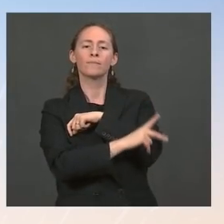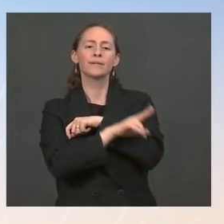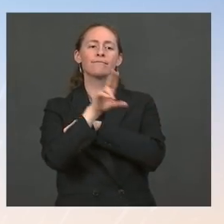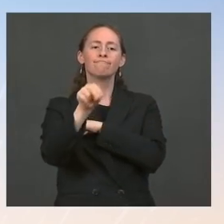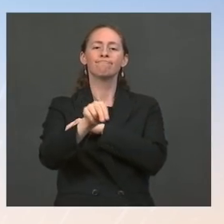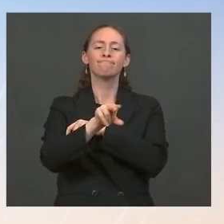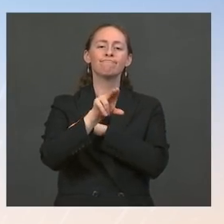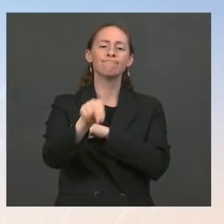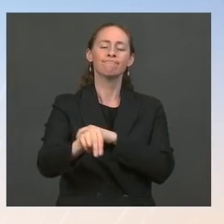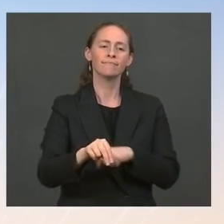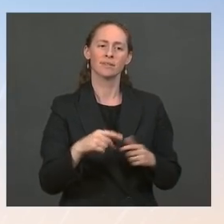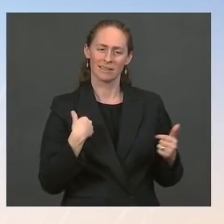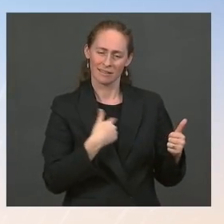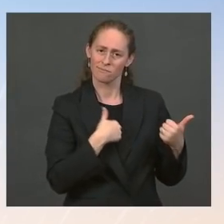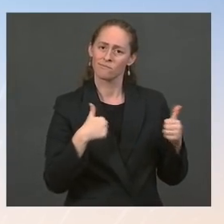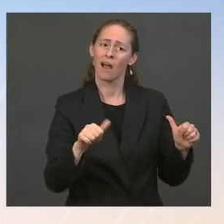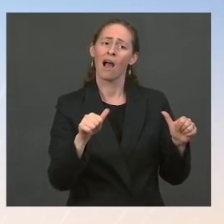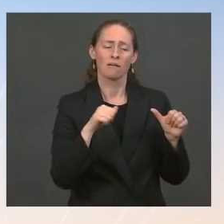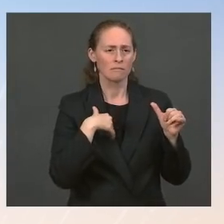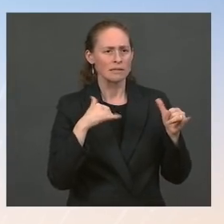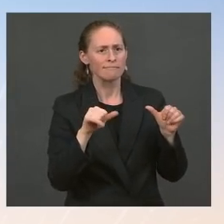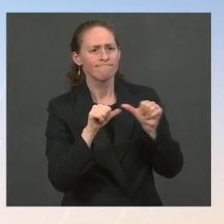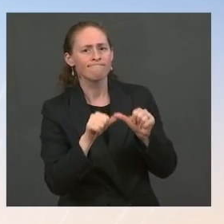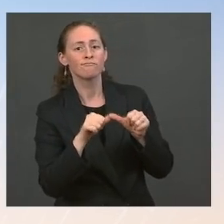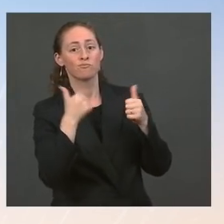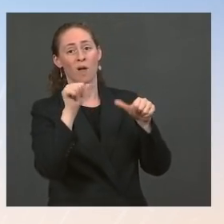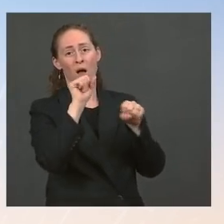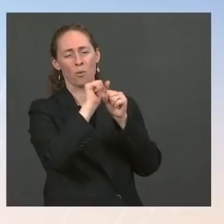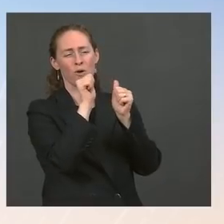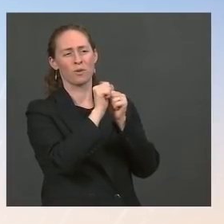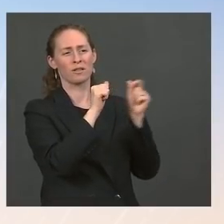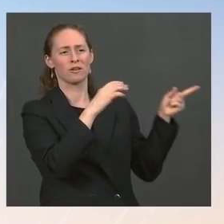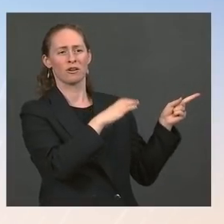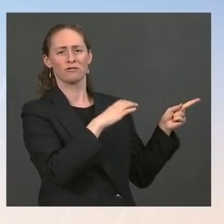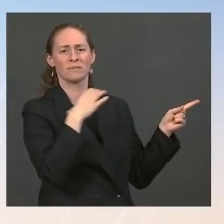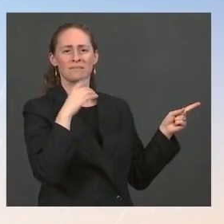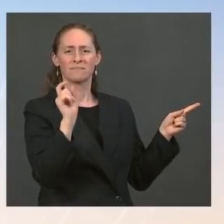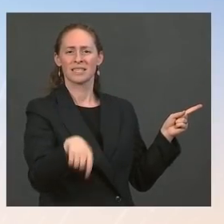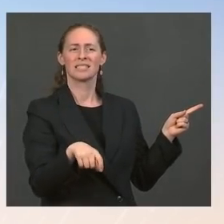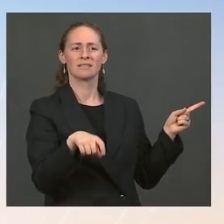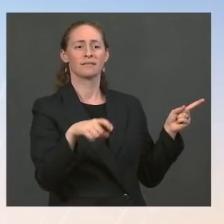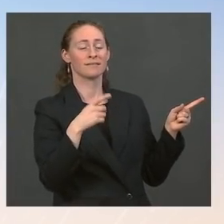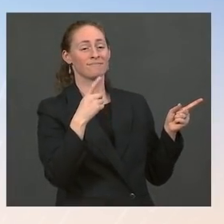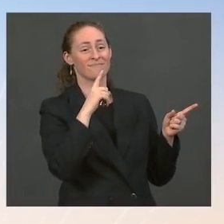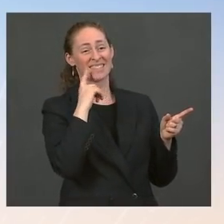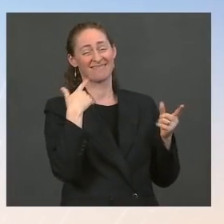and he's going to continue to work with Congress to get that done. And on voting rights -- again, I'd reiterate what I said a few minutes ago: